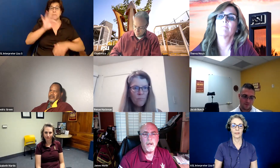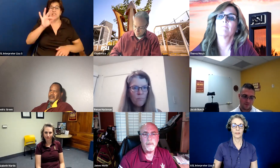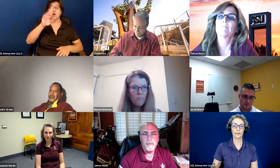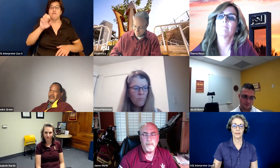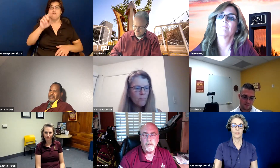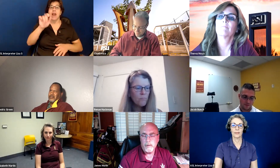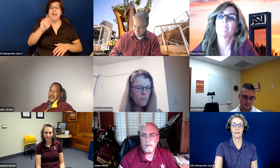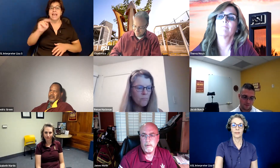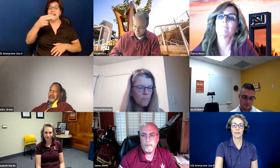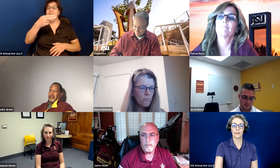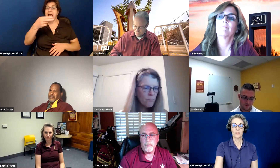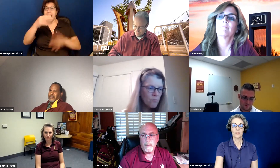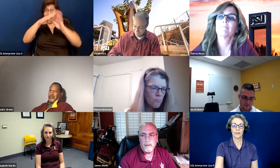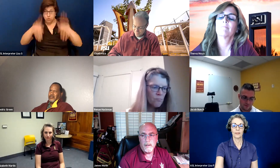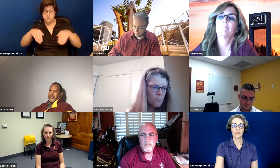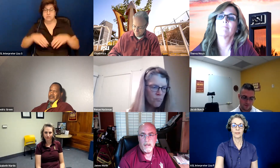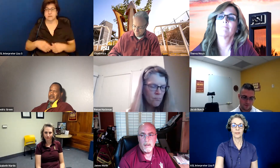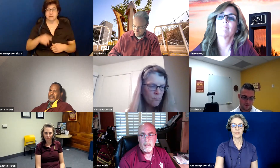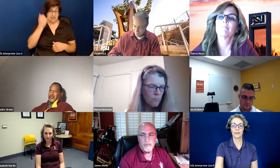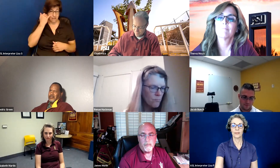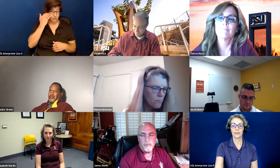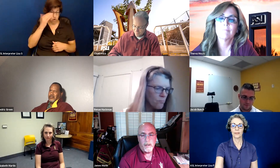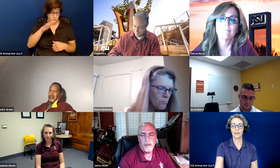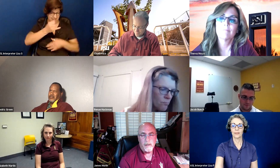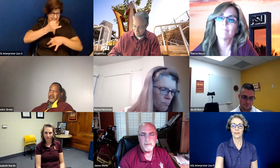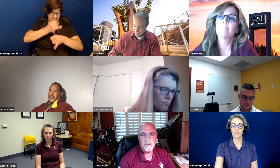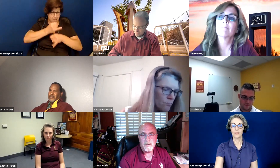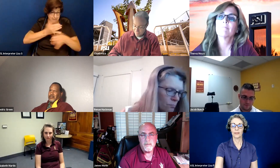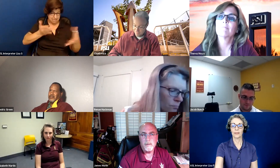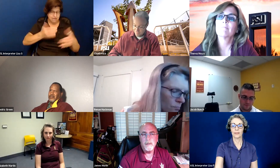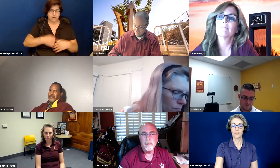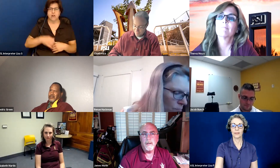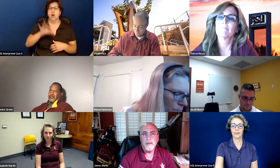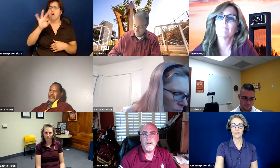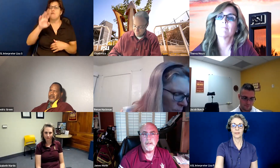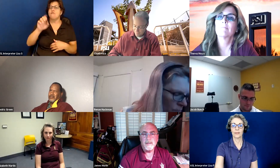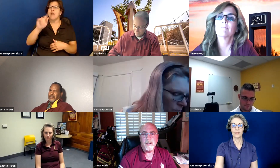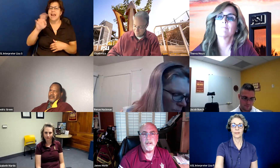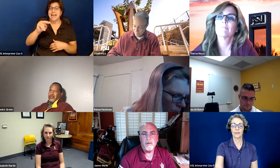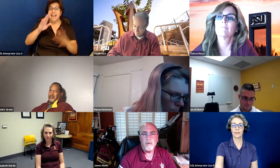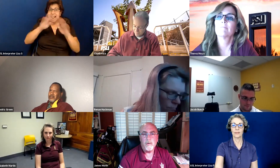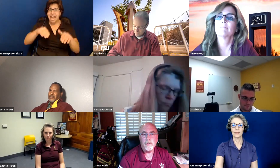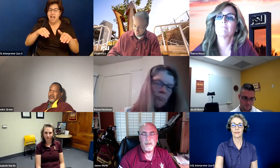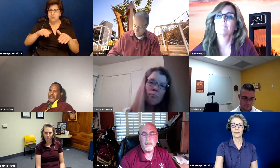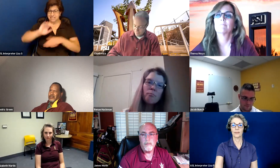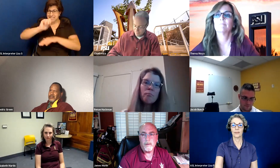And if you're familiar with the ASU campus, the Franklin house sits where the design North building is